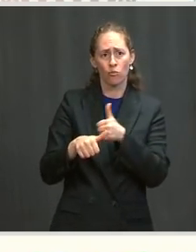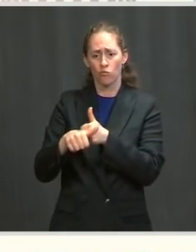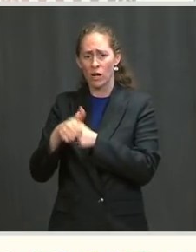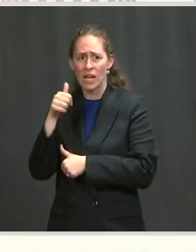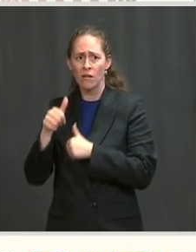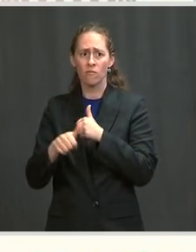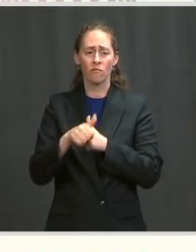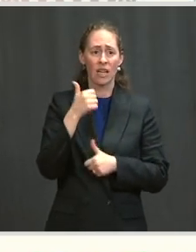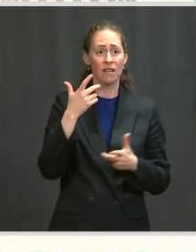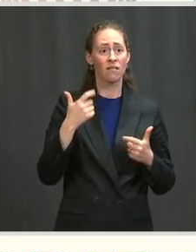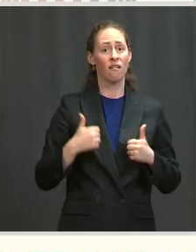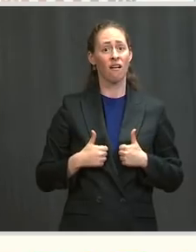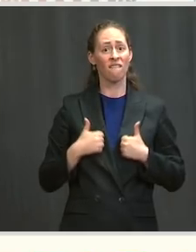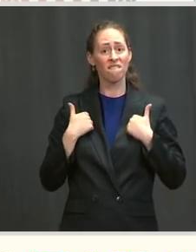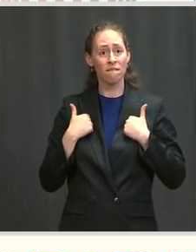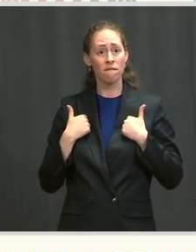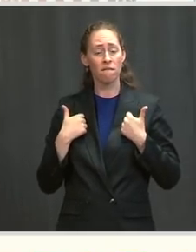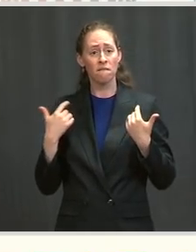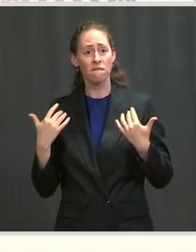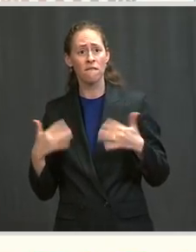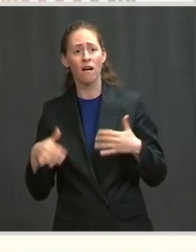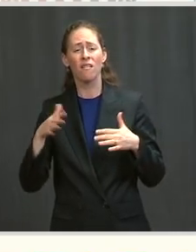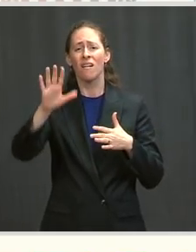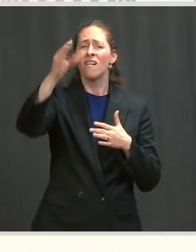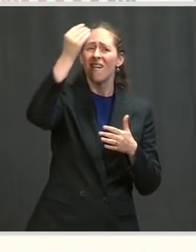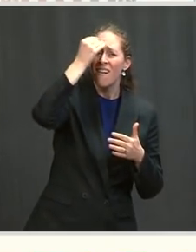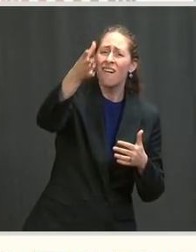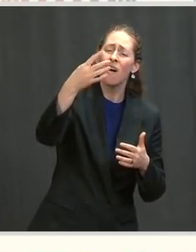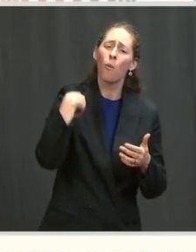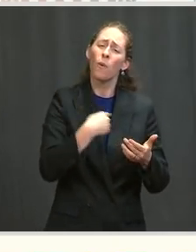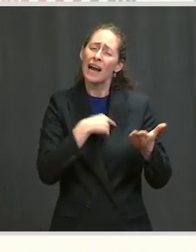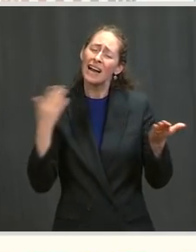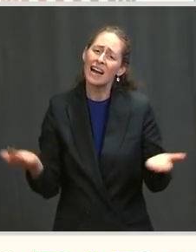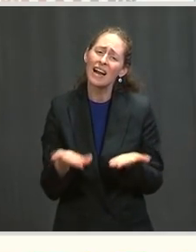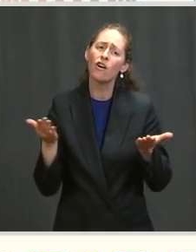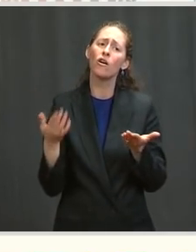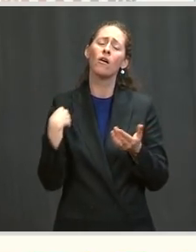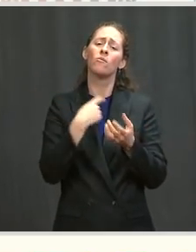that a whole lot of us have your back starting at the top. And, yes, happy pride.